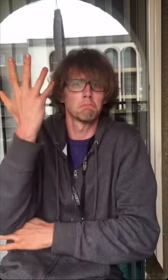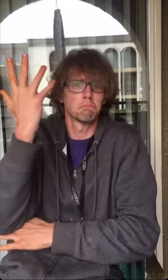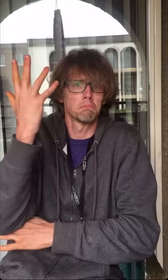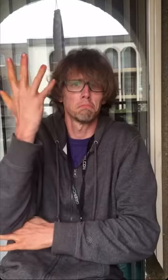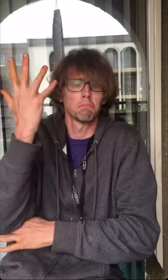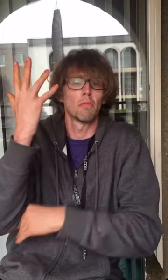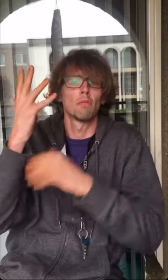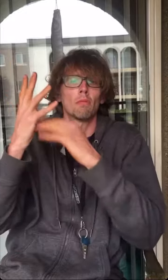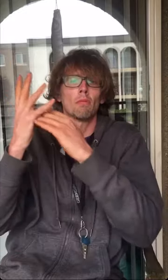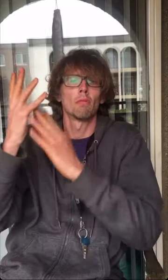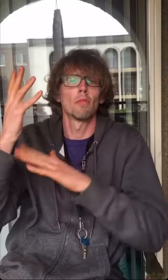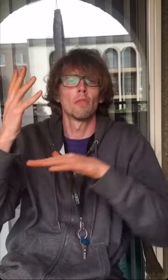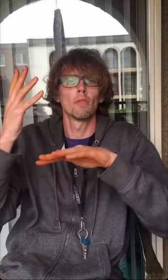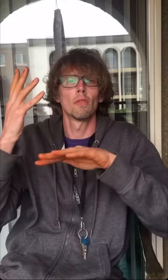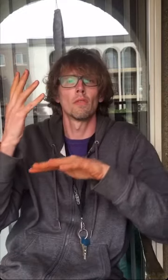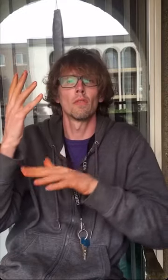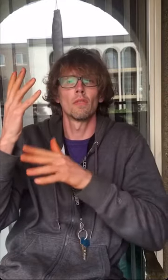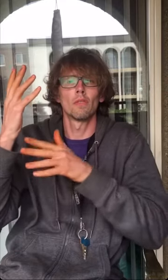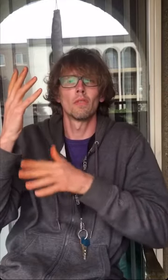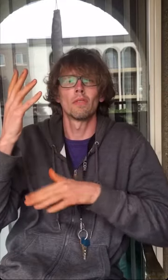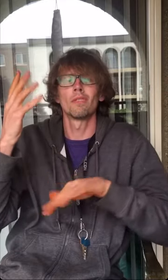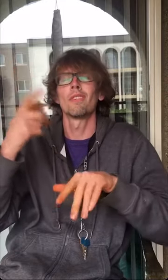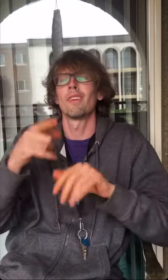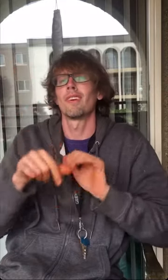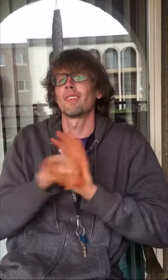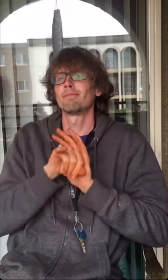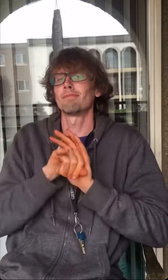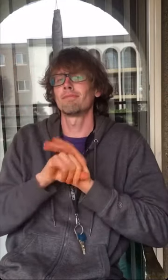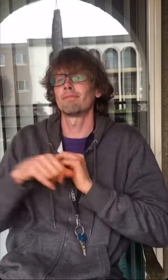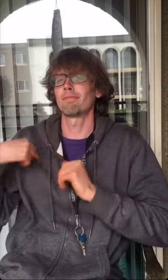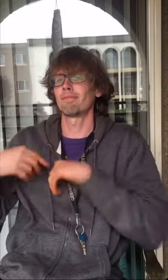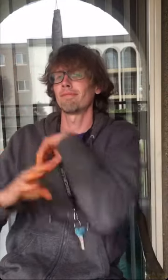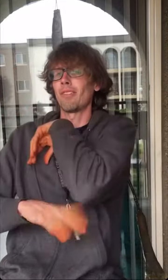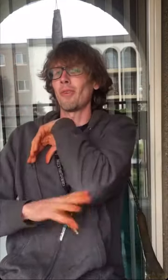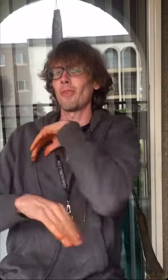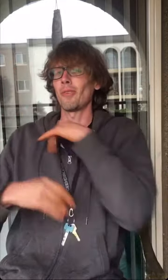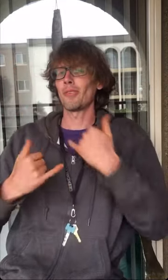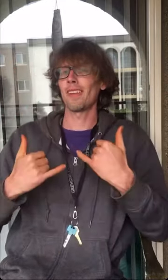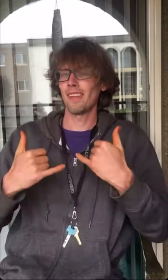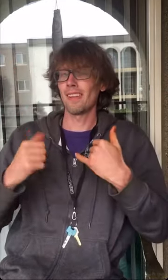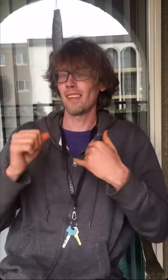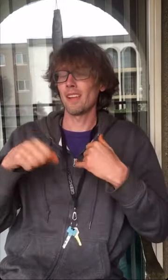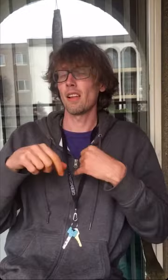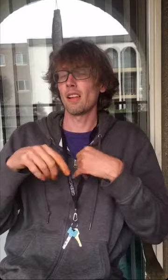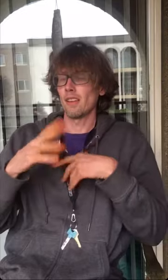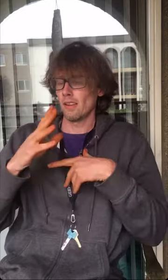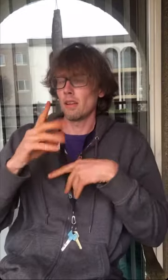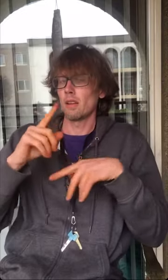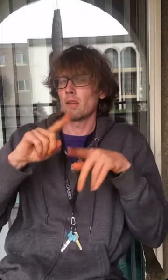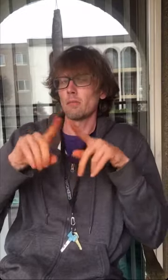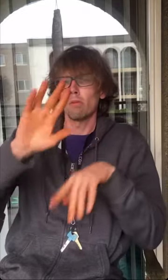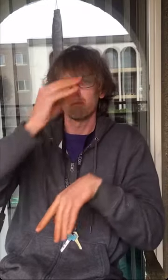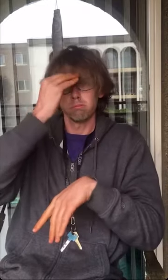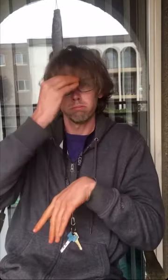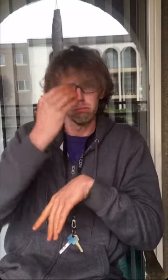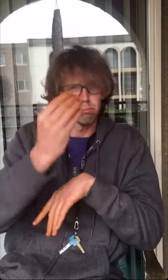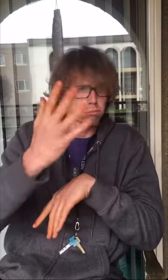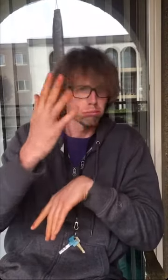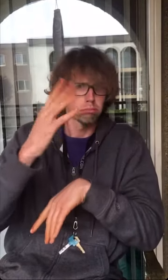Oh! A leaf has fallen... prompting one to assume it's Fall. But... I wanna let you know